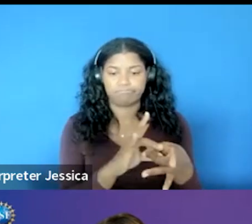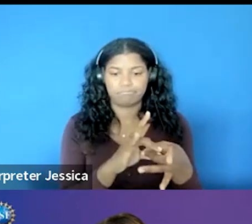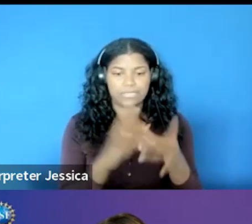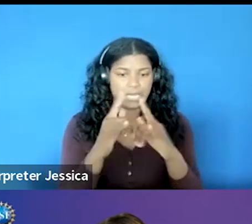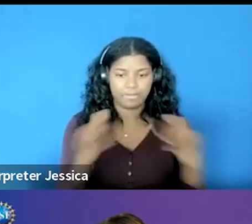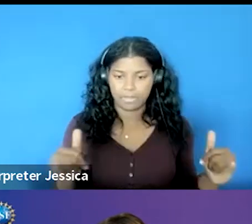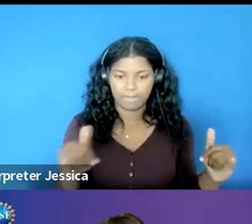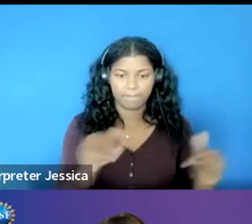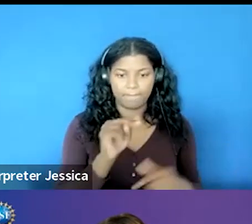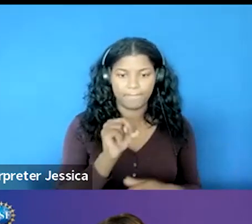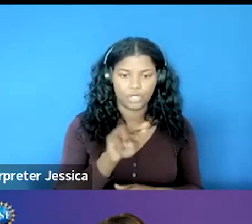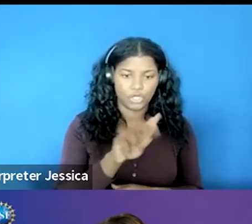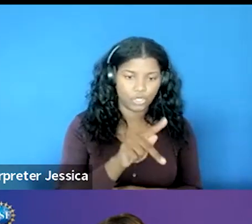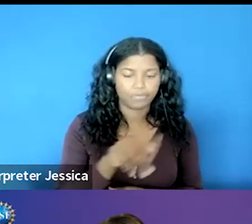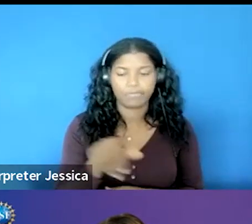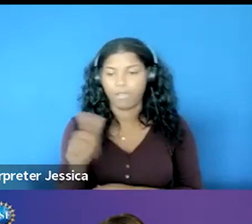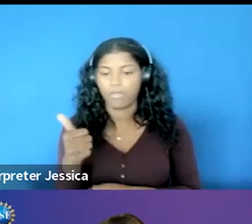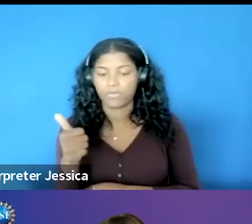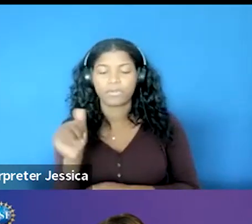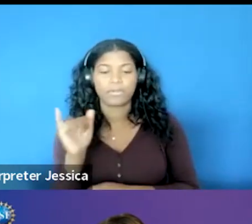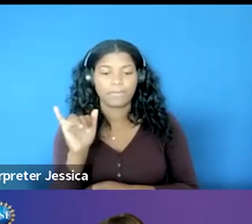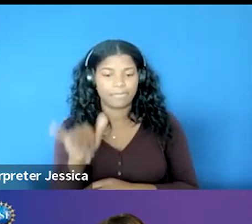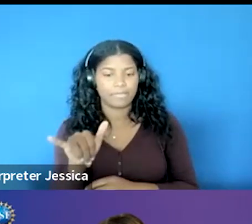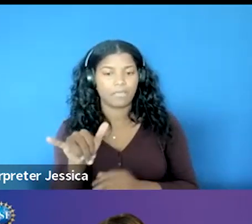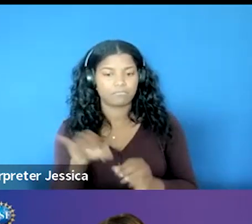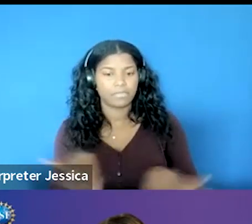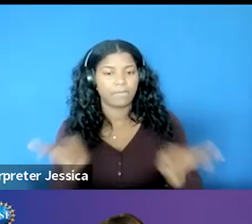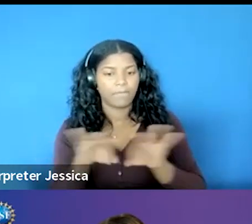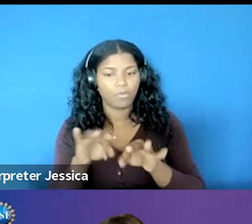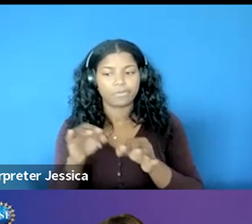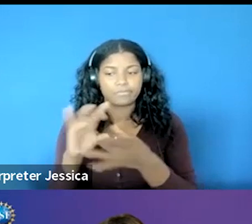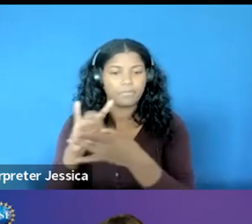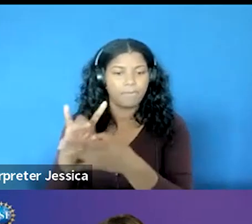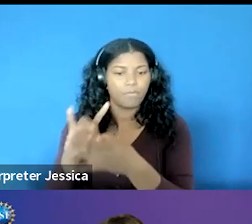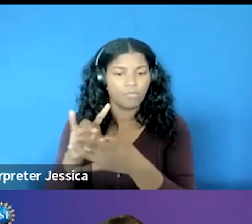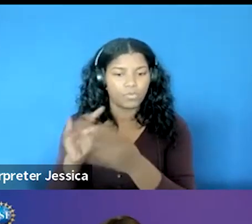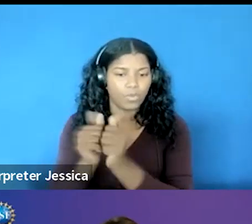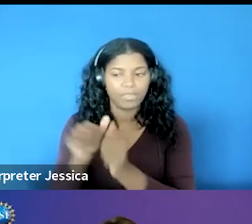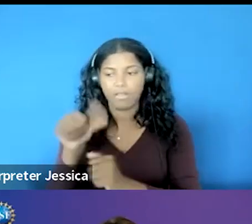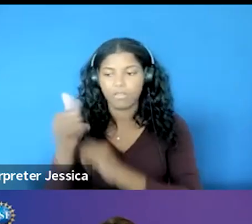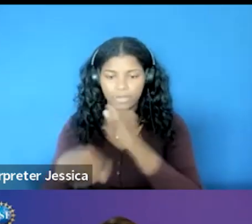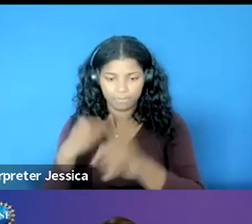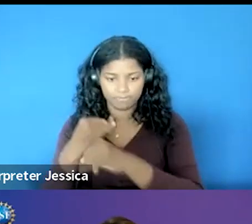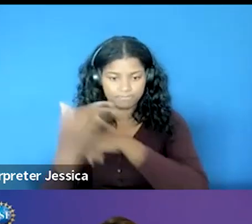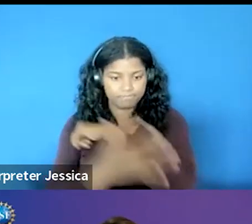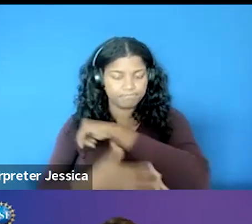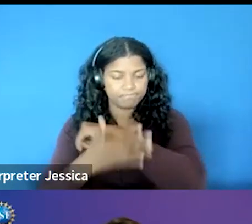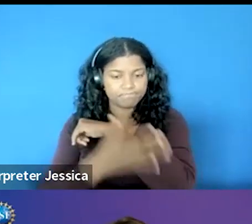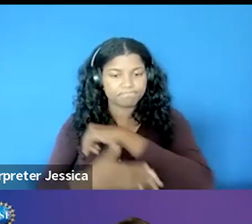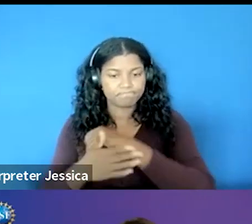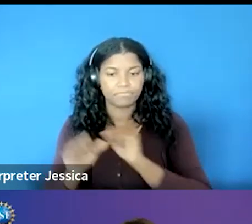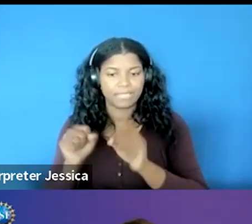This is a way that we partner with other international countries to fund joint research.